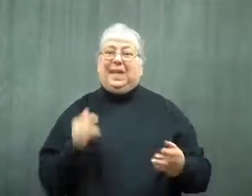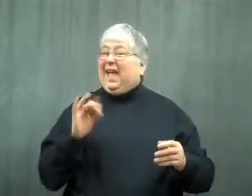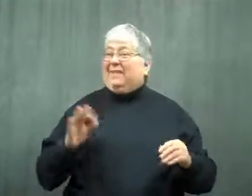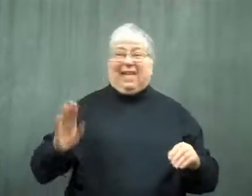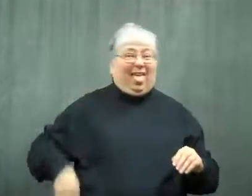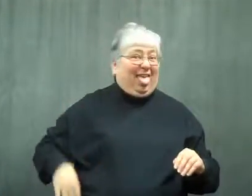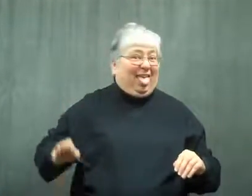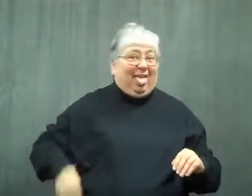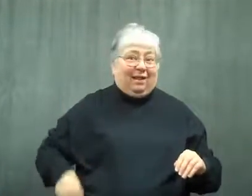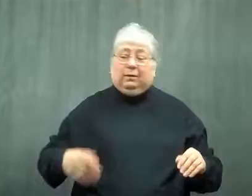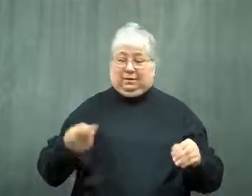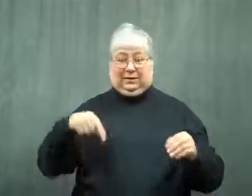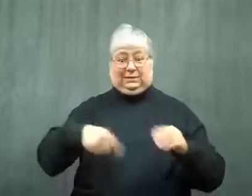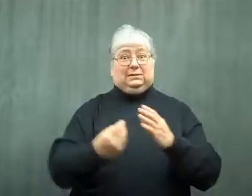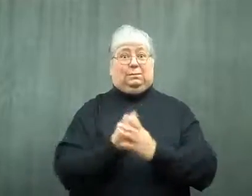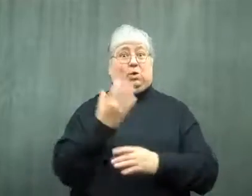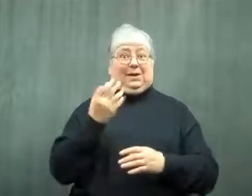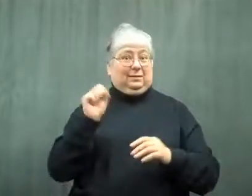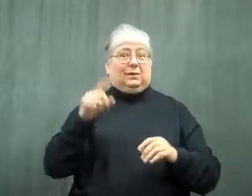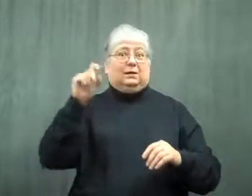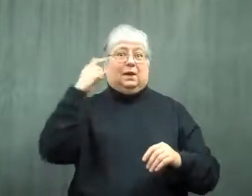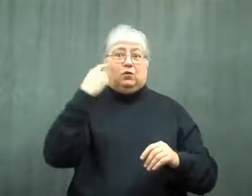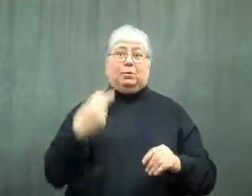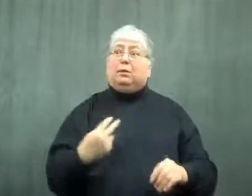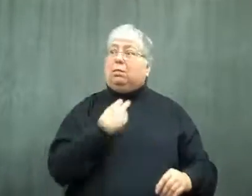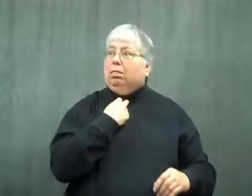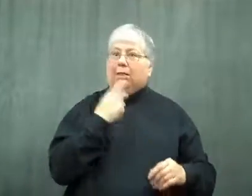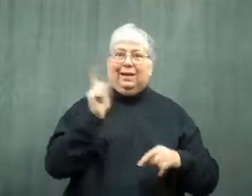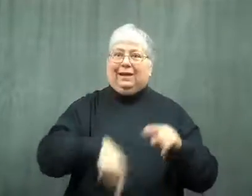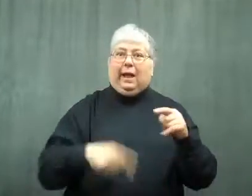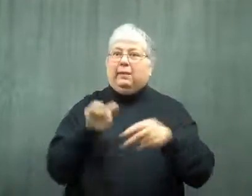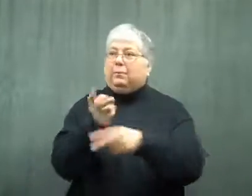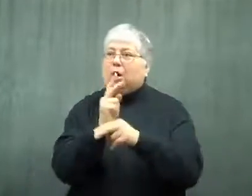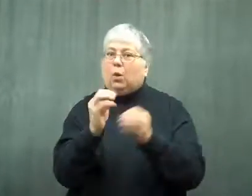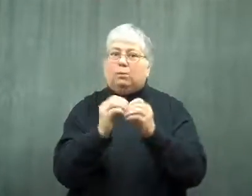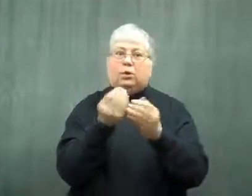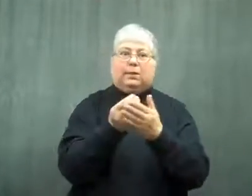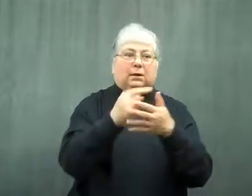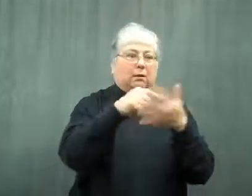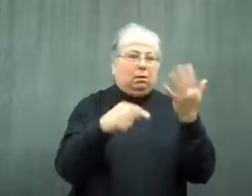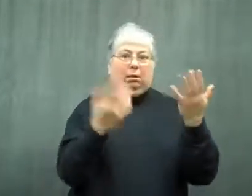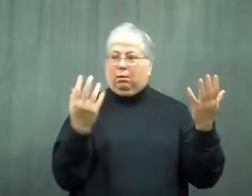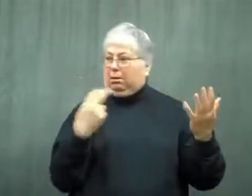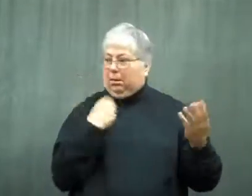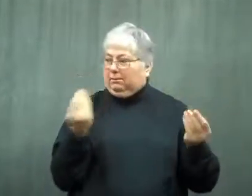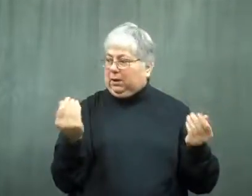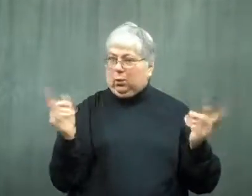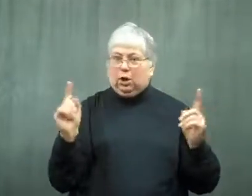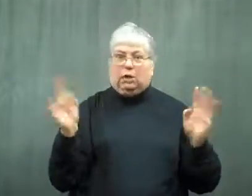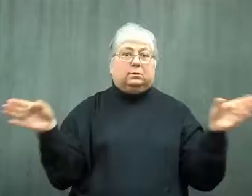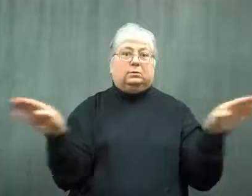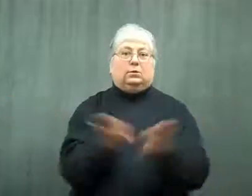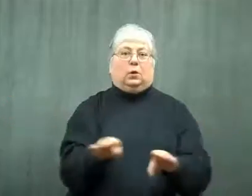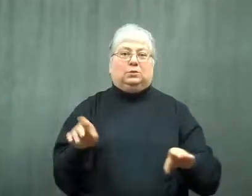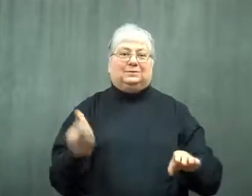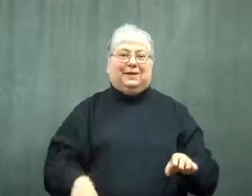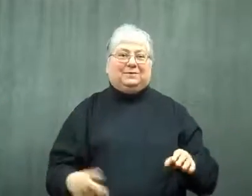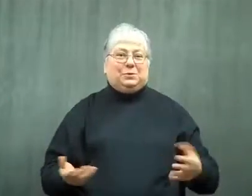If it isn't, then the government will not be able to borrow more money and would shut down.